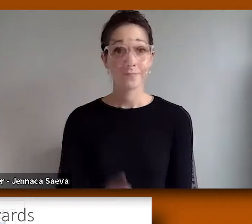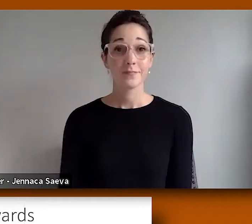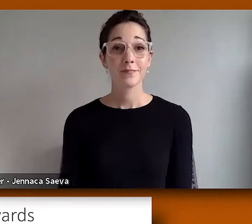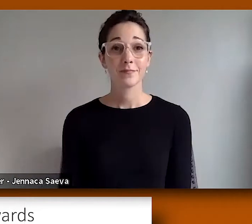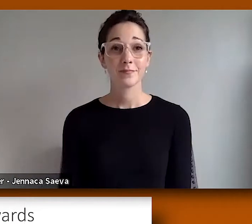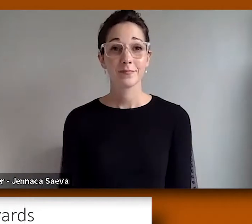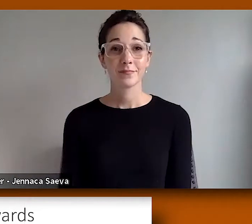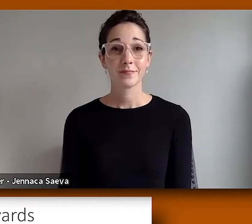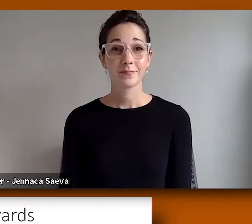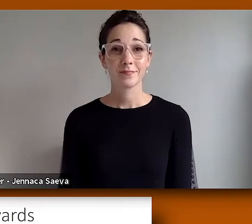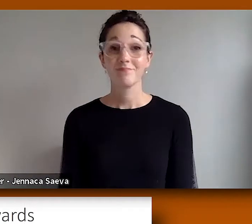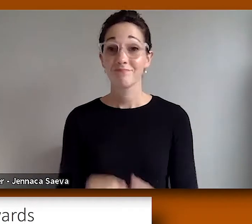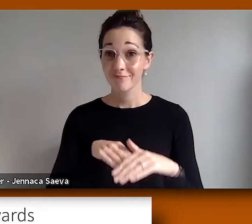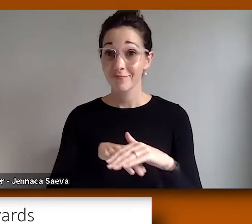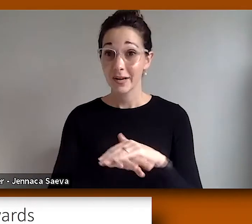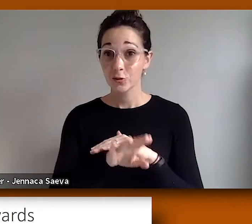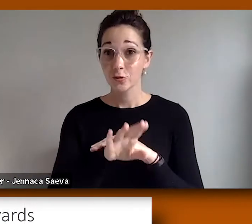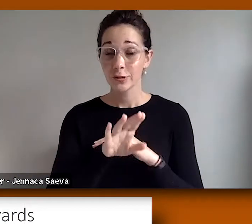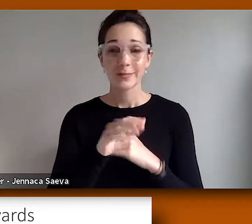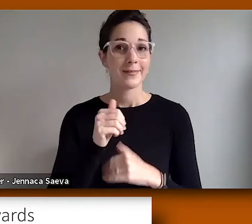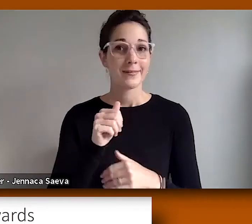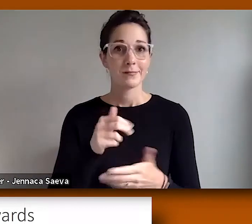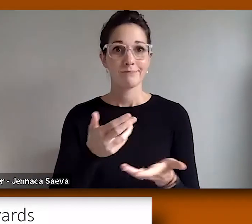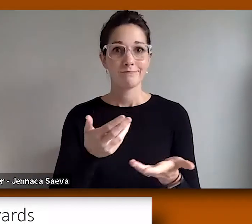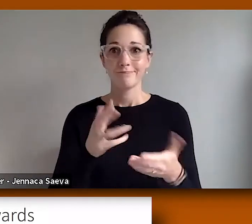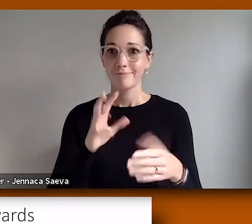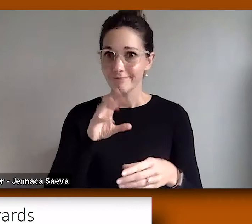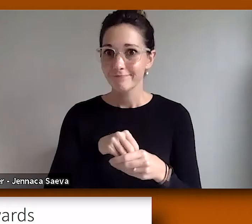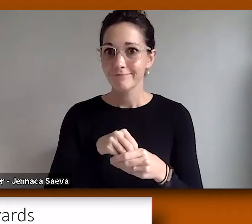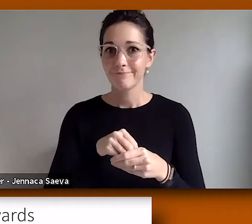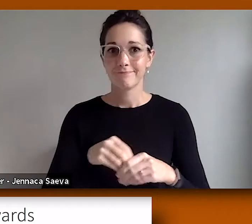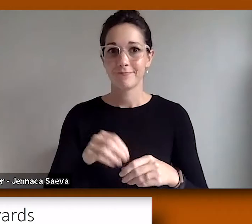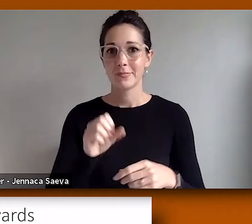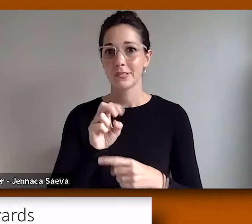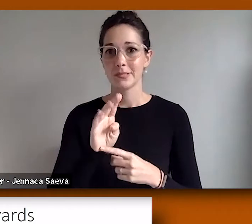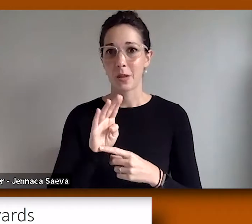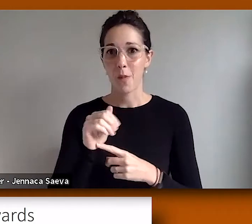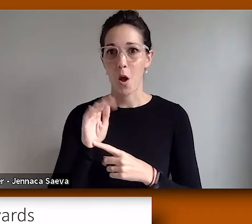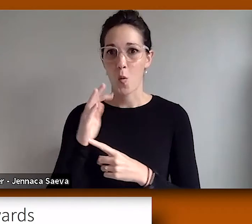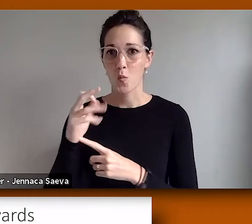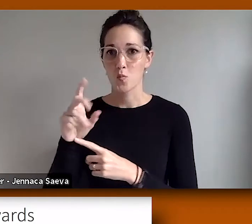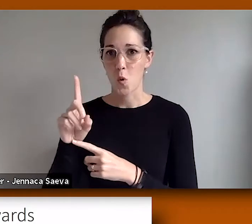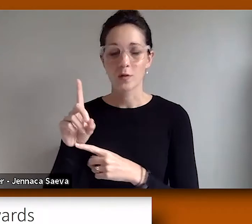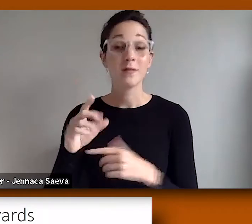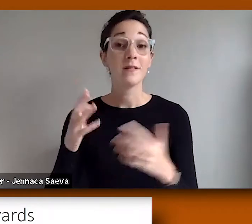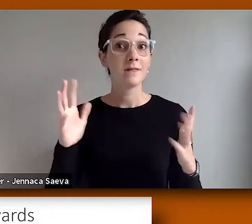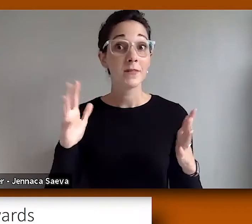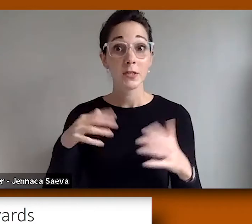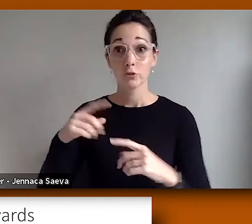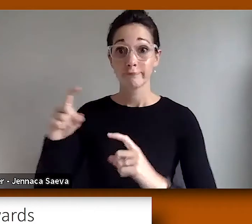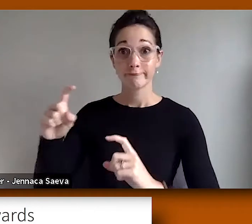Entering into a subaward. This is once it's been awarded,